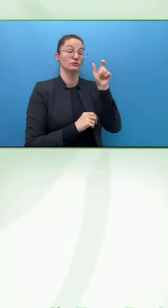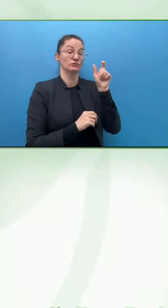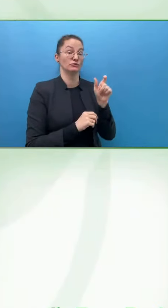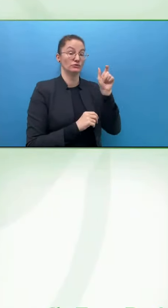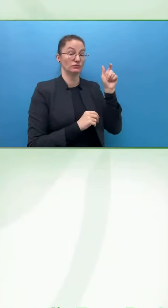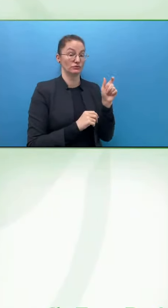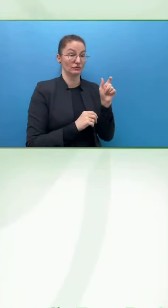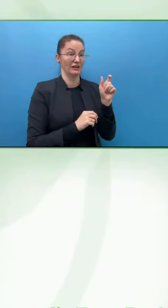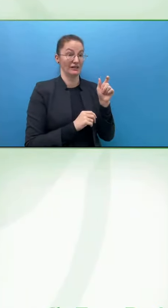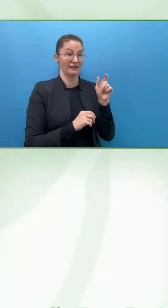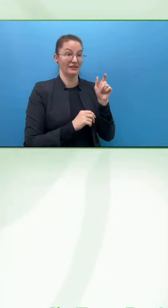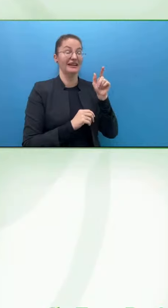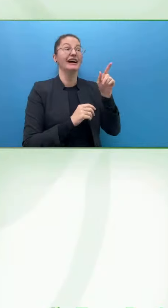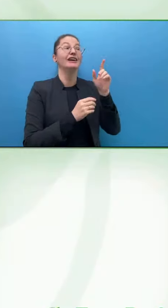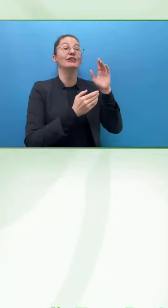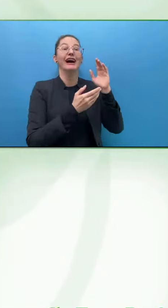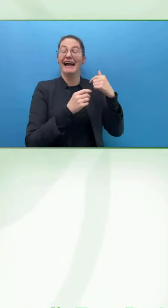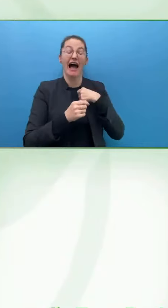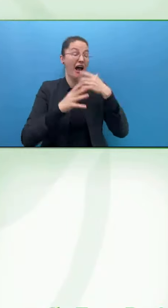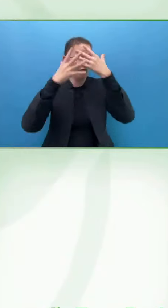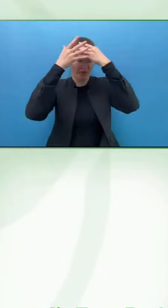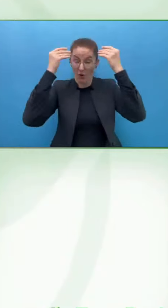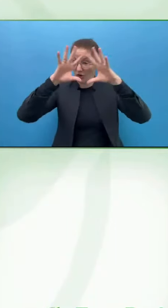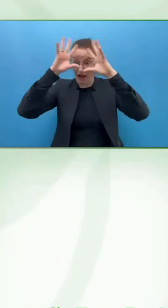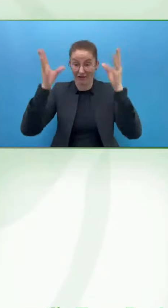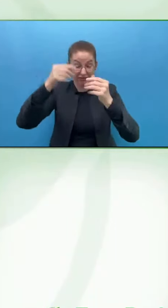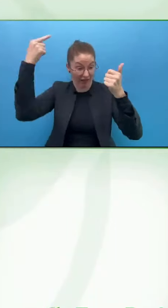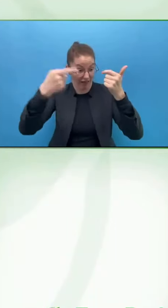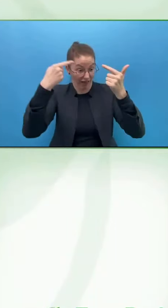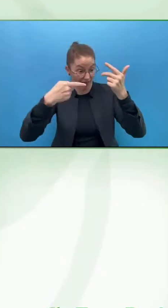I am a zero project ambassador for many years.